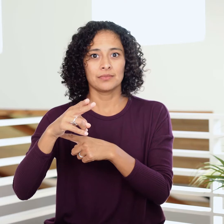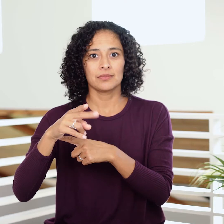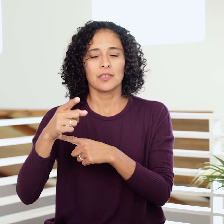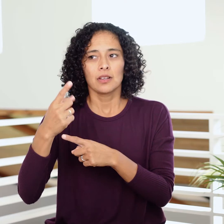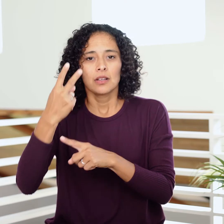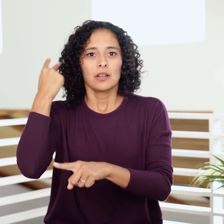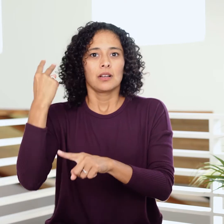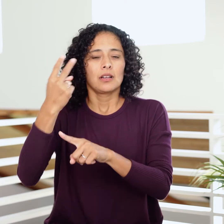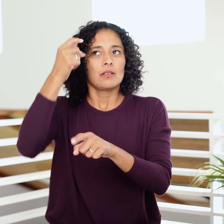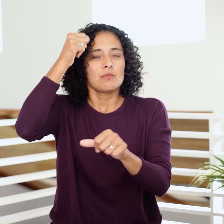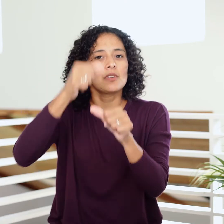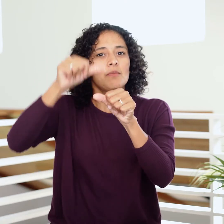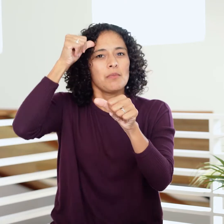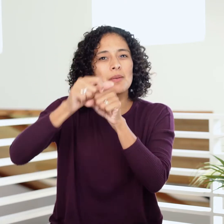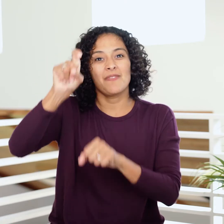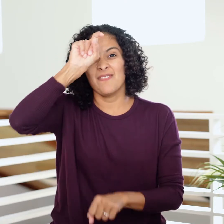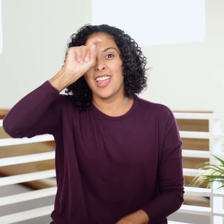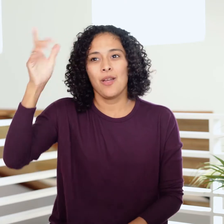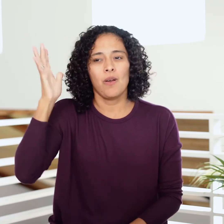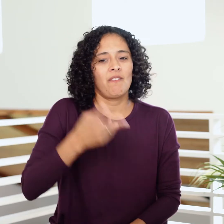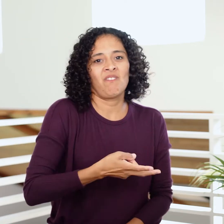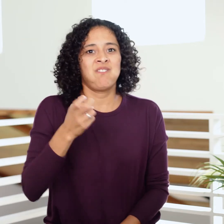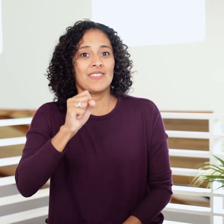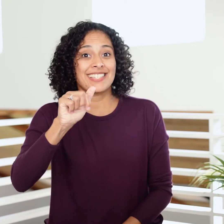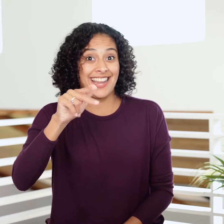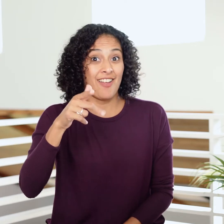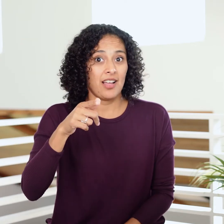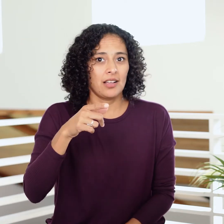gets flashbacks of Pharaoh stealing Sarah in Egypt.